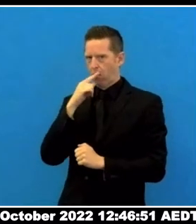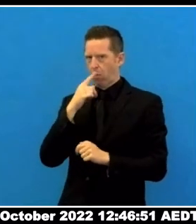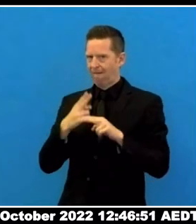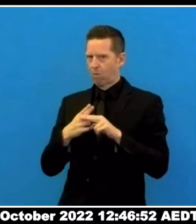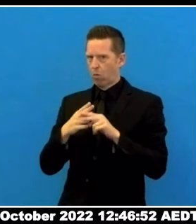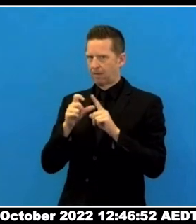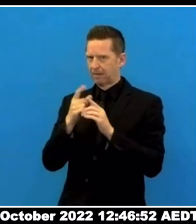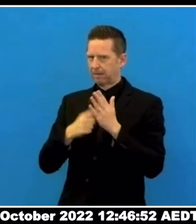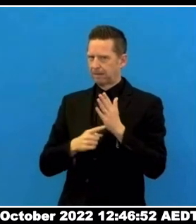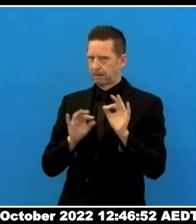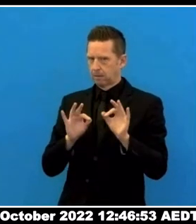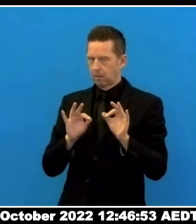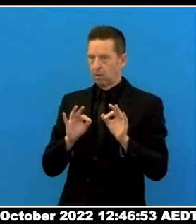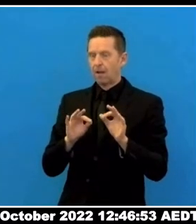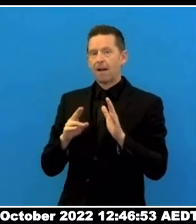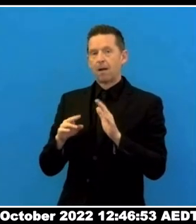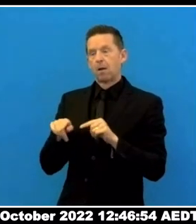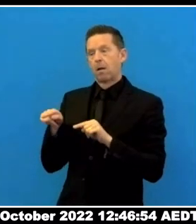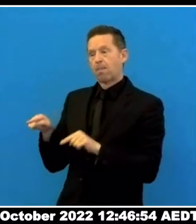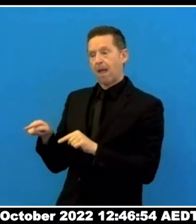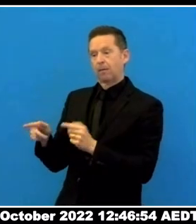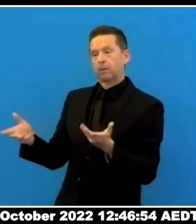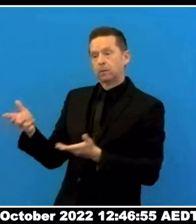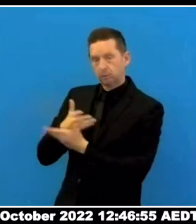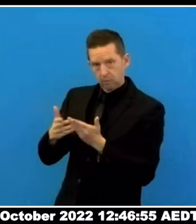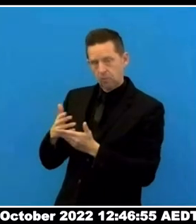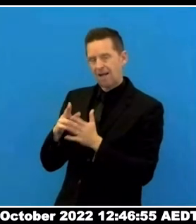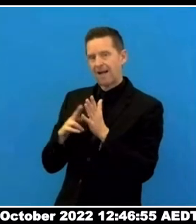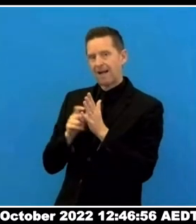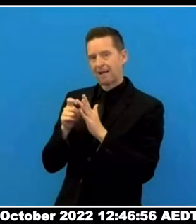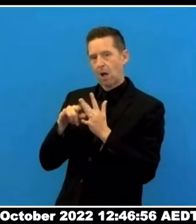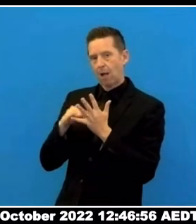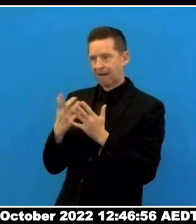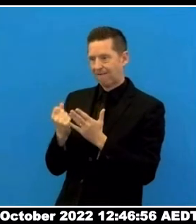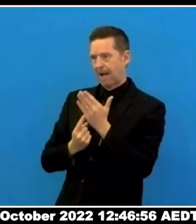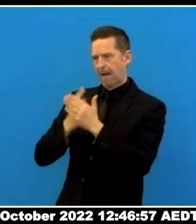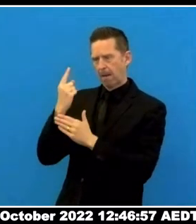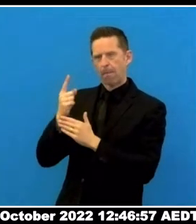the NDIS was raised in that work with the community.